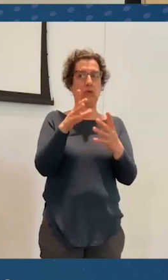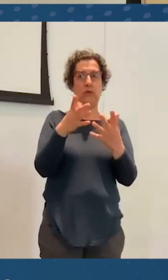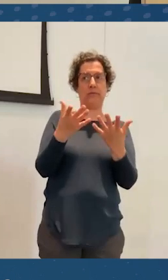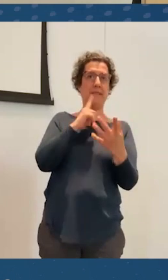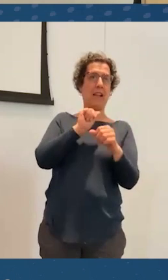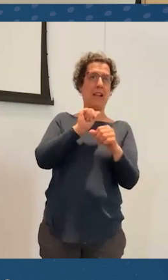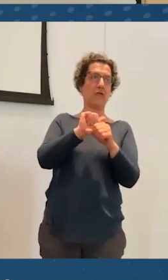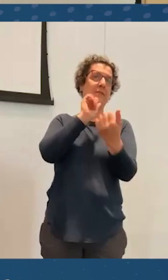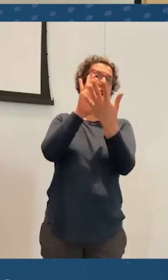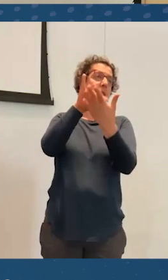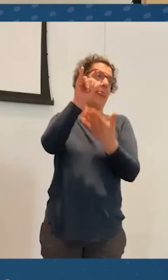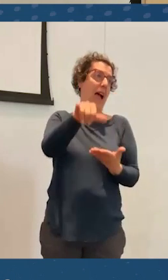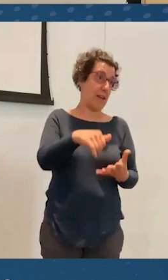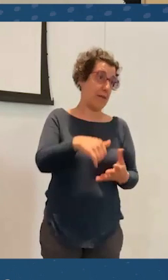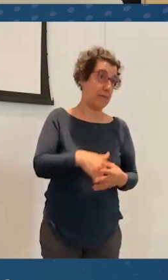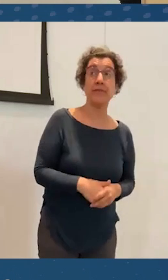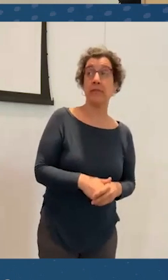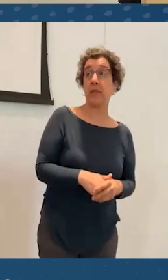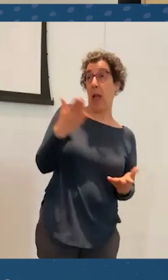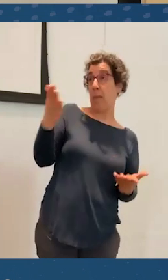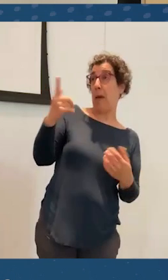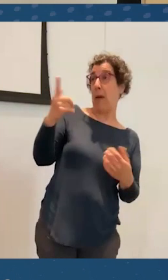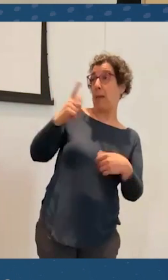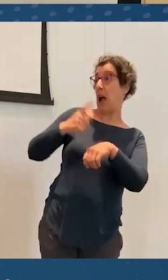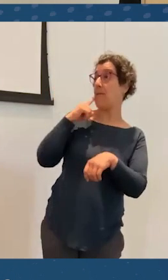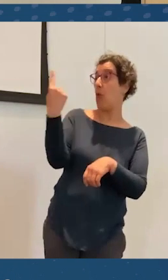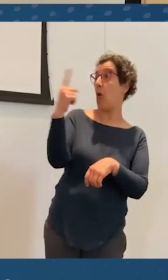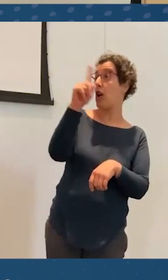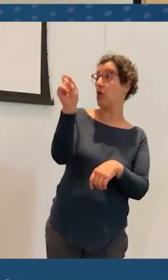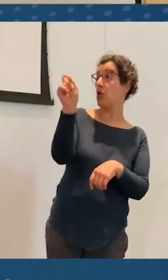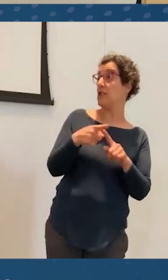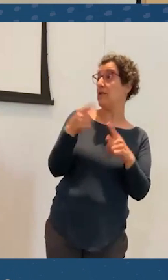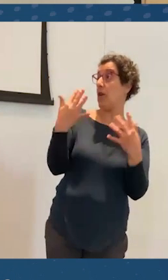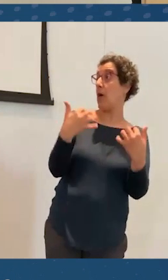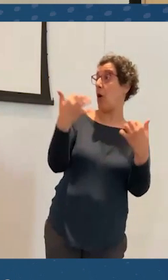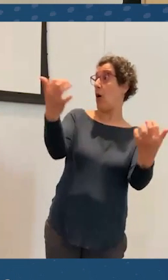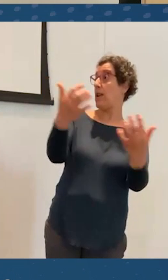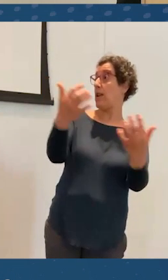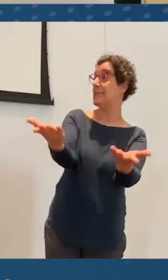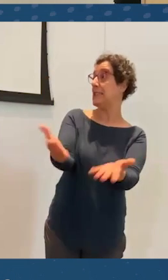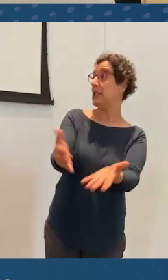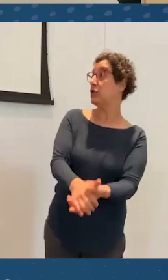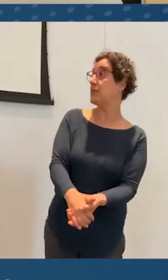Awesome, and we have maybe time for one question from the audience here. I see one on the right there.